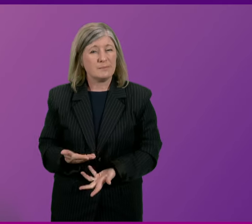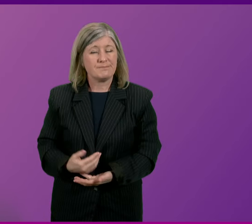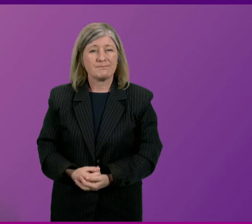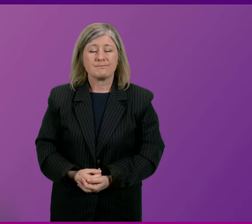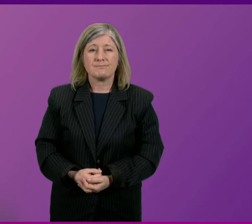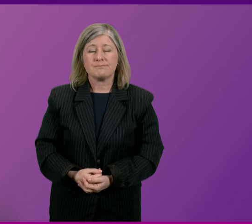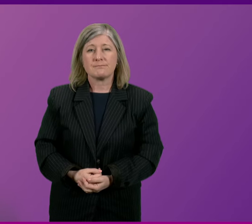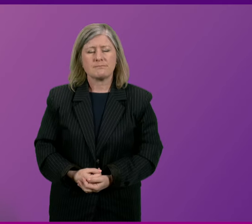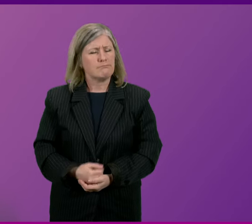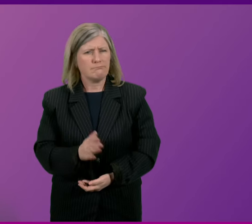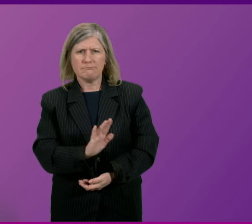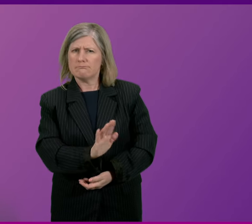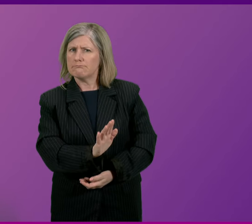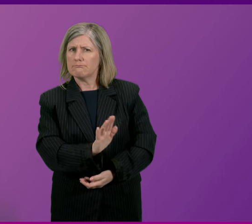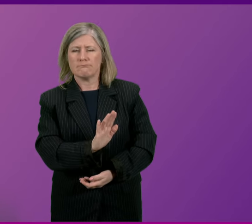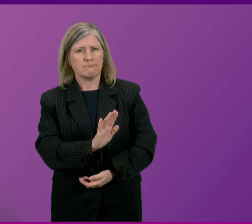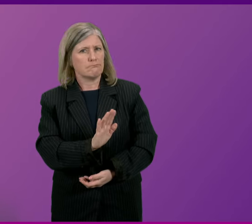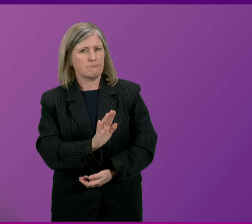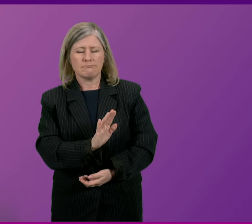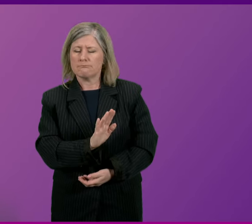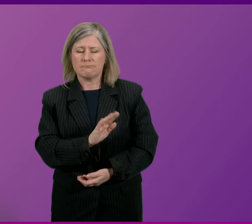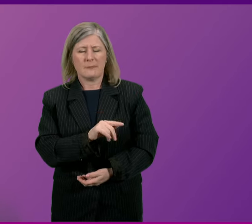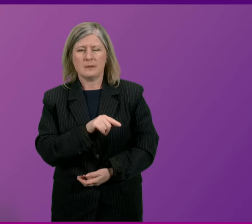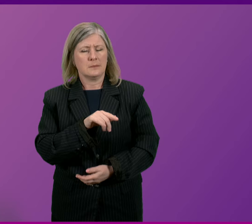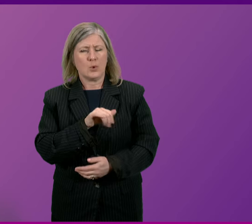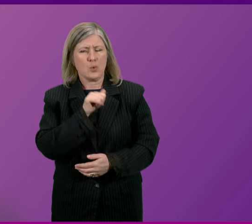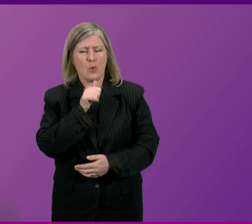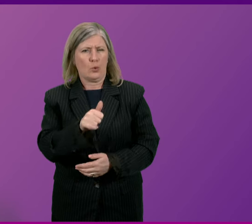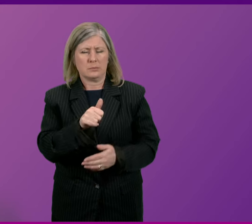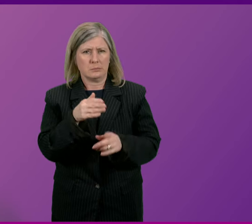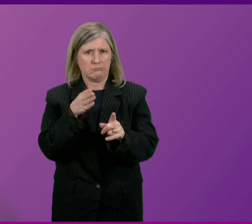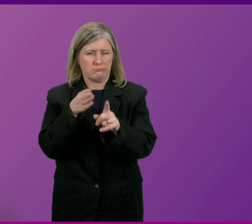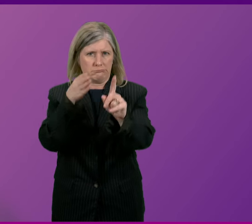No, it is not, and that is not the Scottish Government’s direction. The Government will